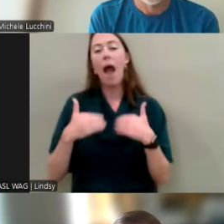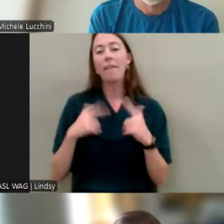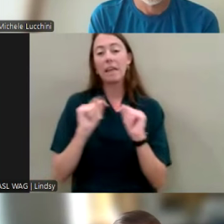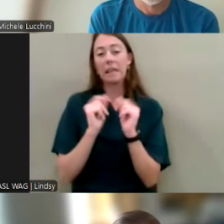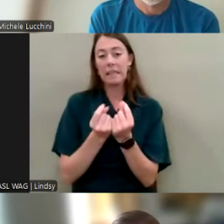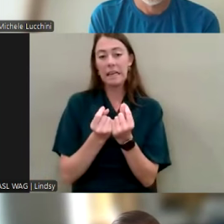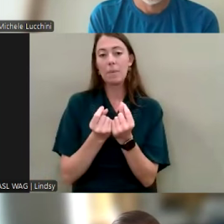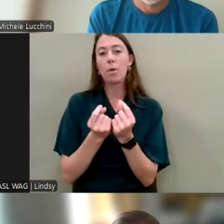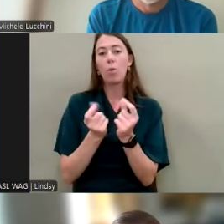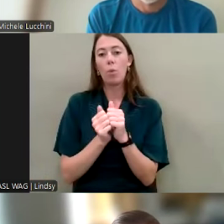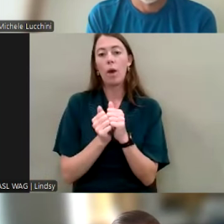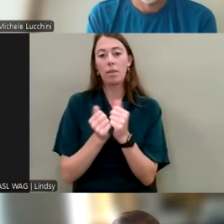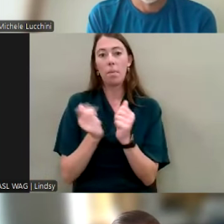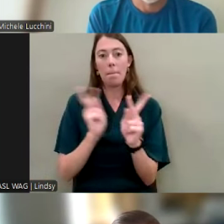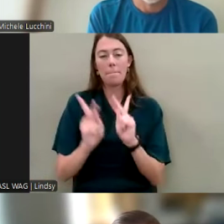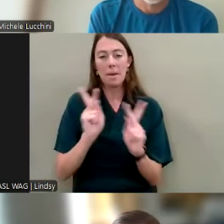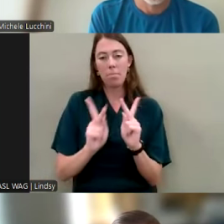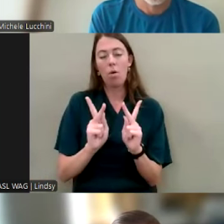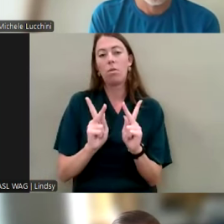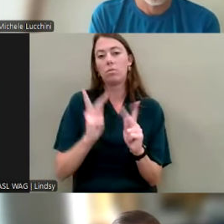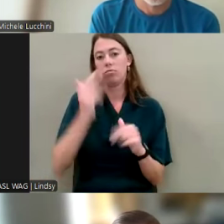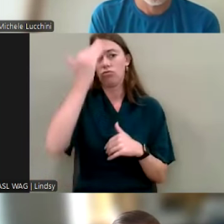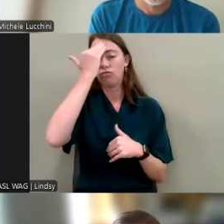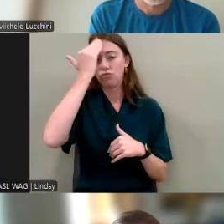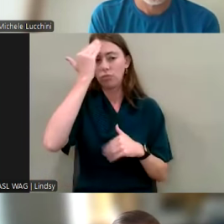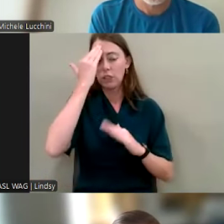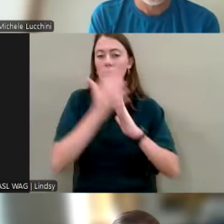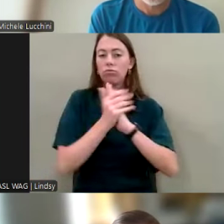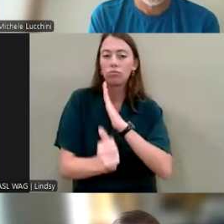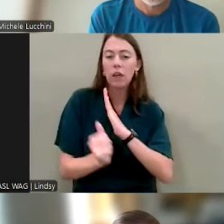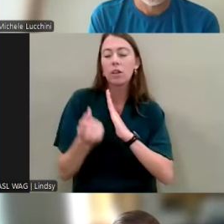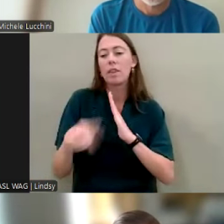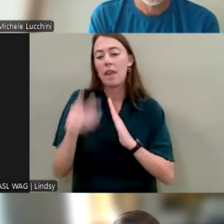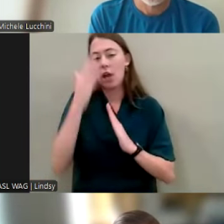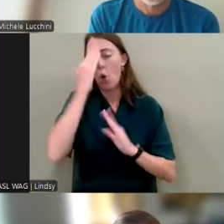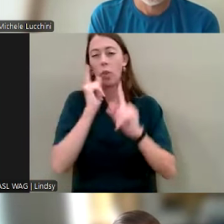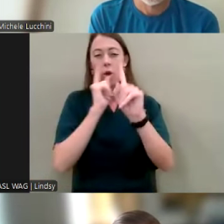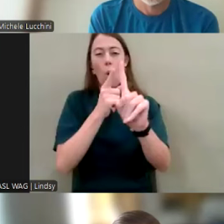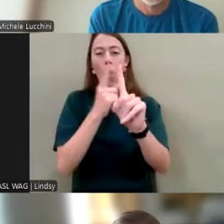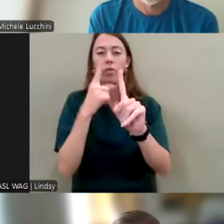knows the goals of the organization, who knows, you know, who can help kind of guide them, whether